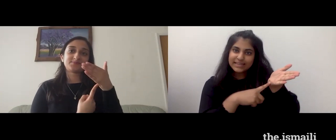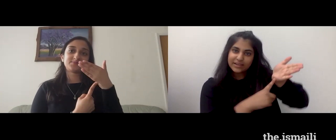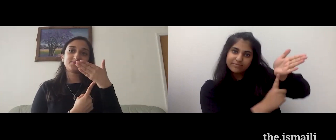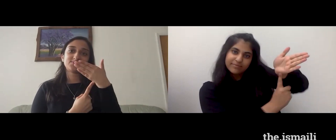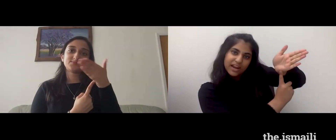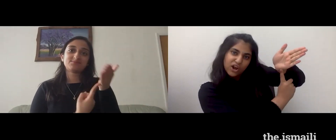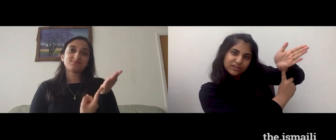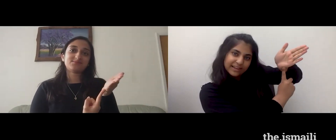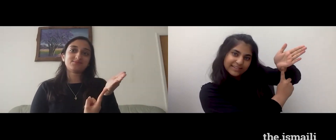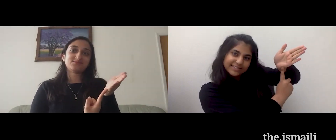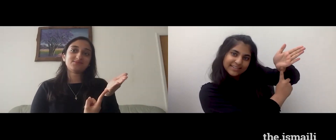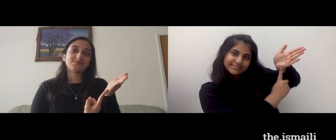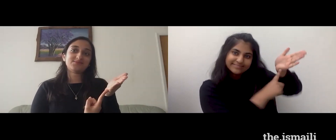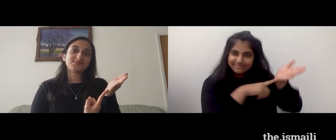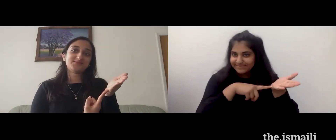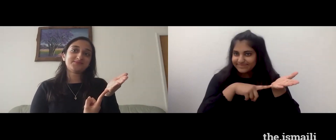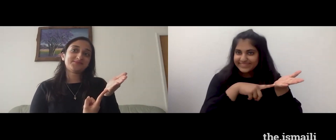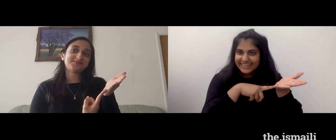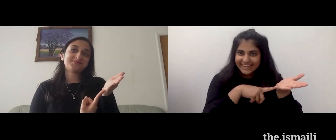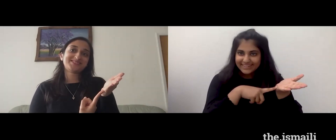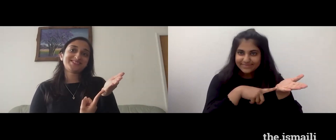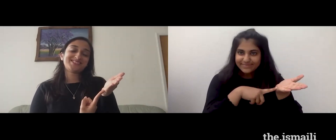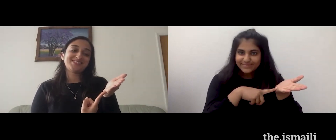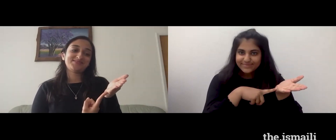It looks like "T". "T".